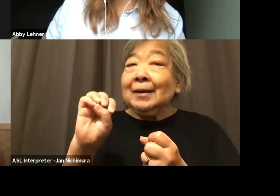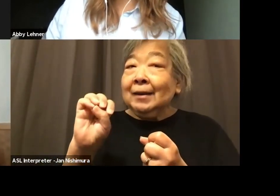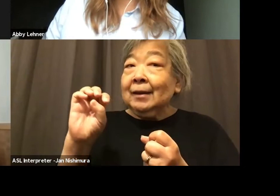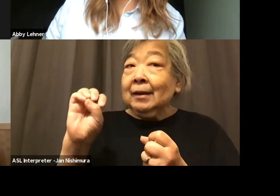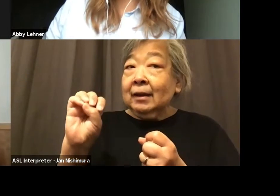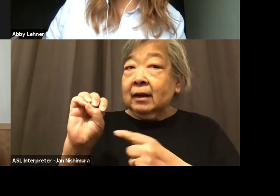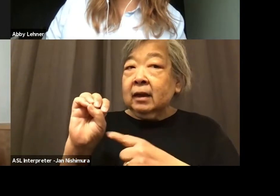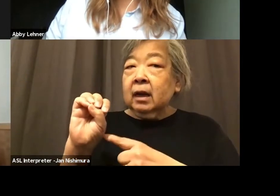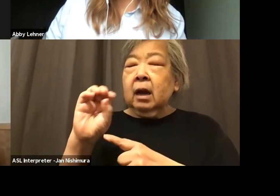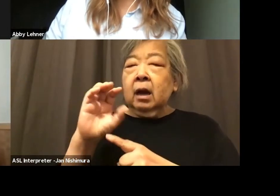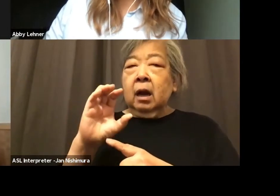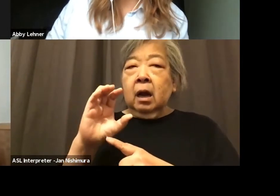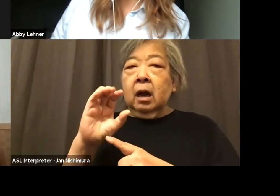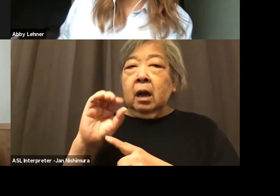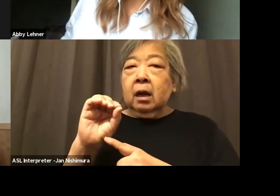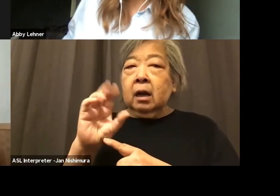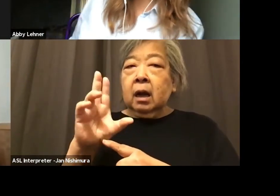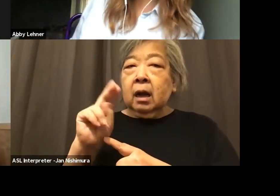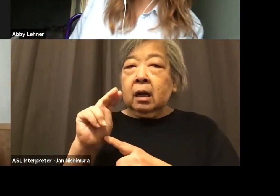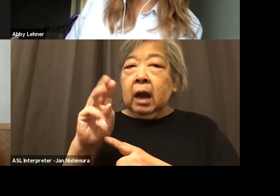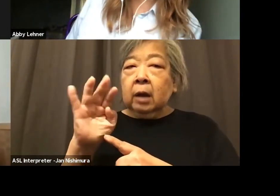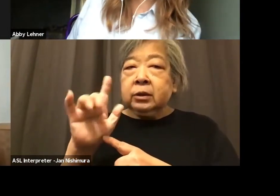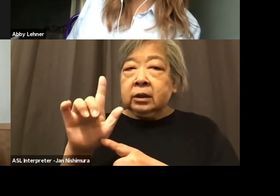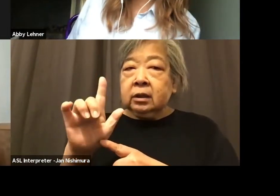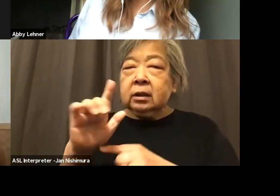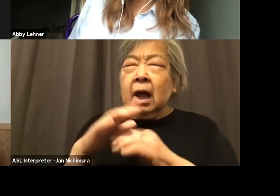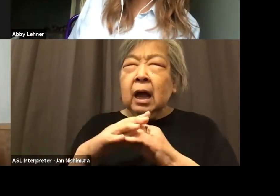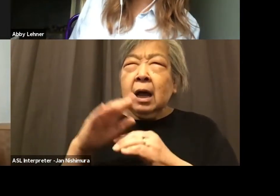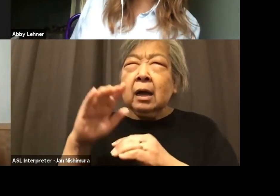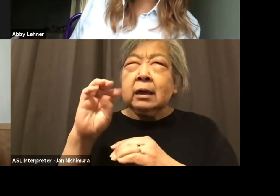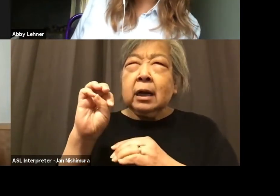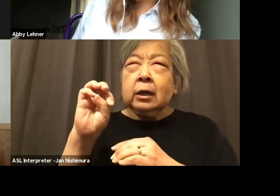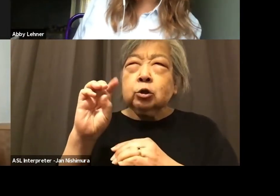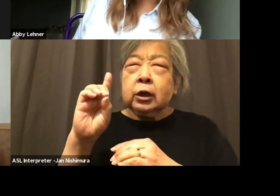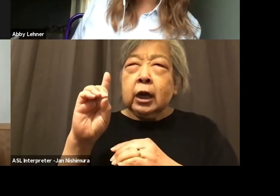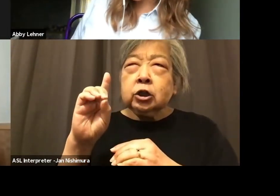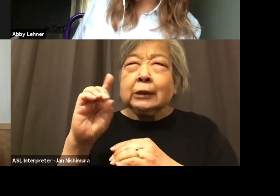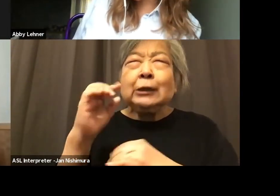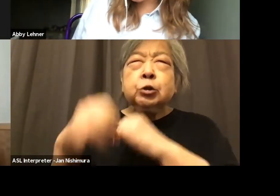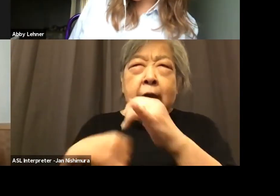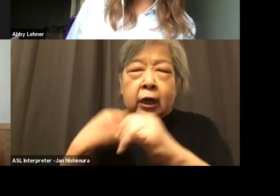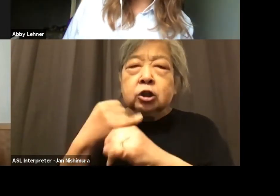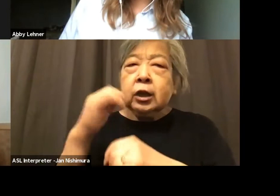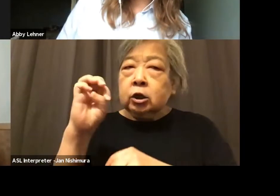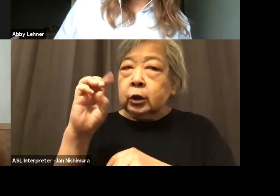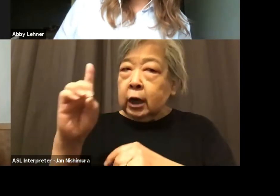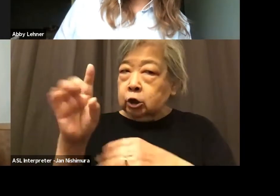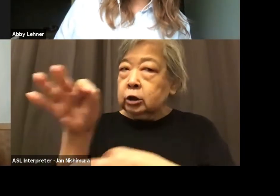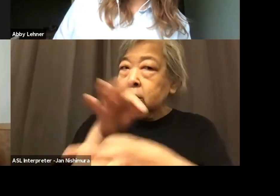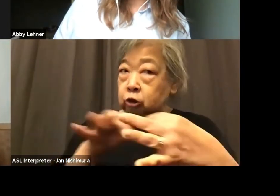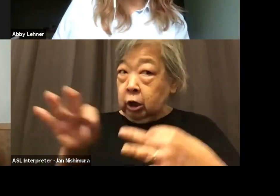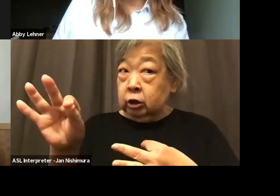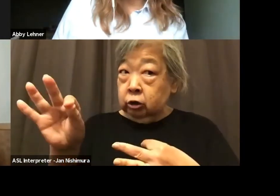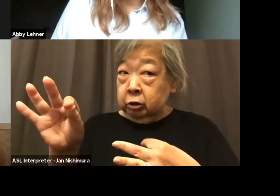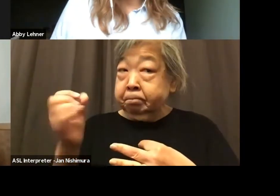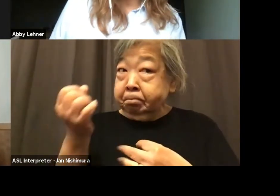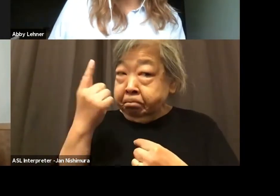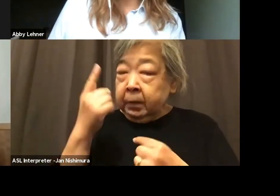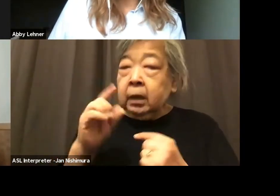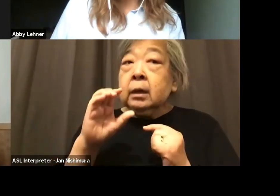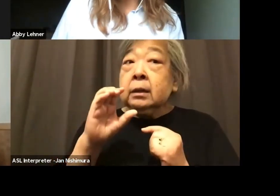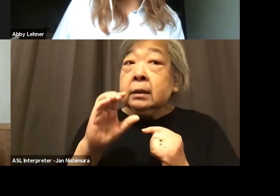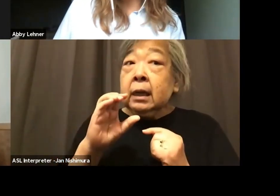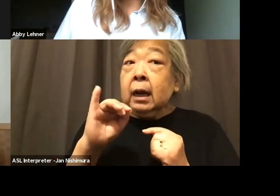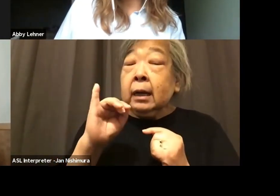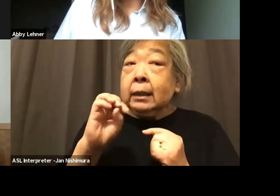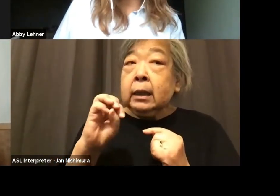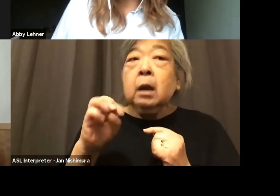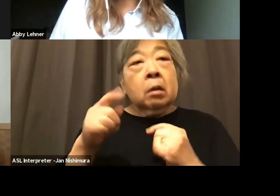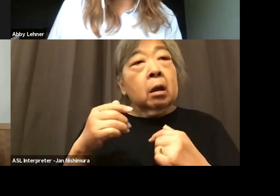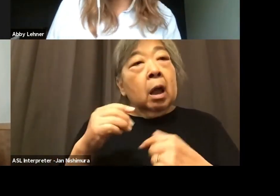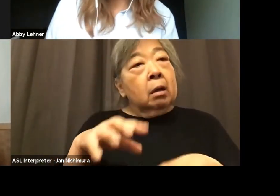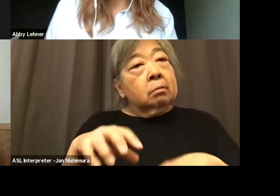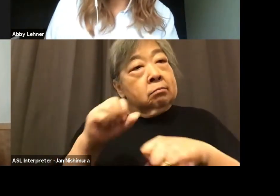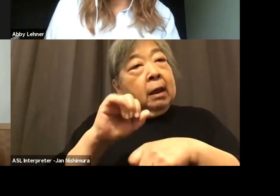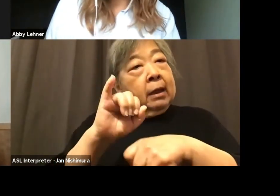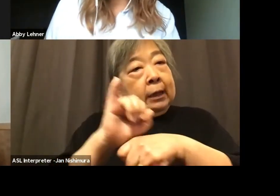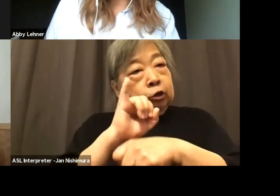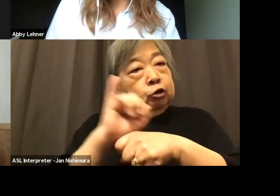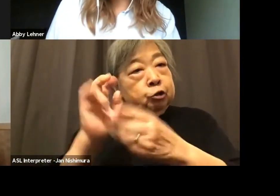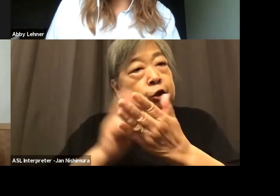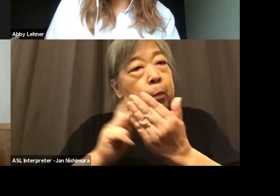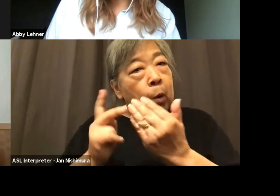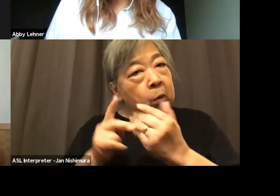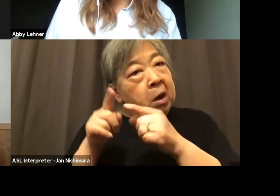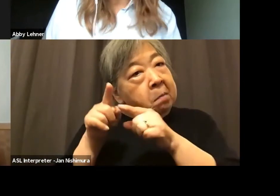on International Educational Exchange and they had an internship program in Berlin so